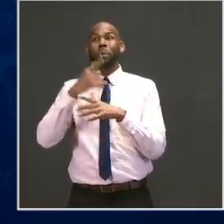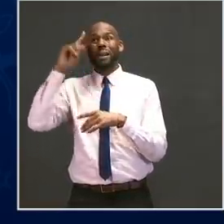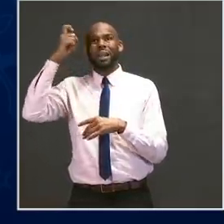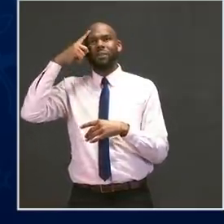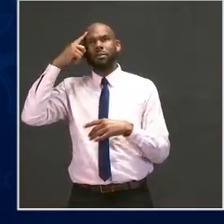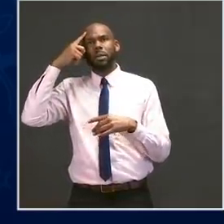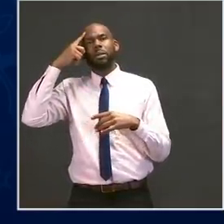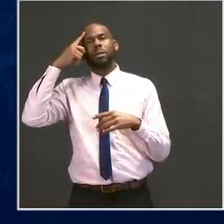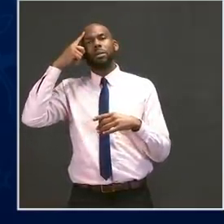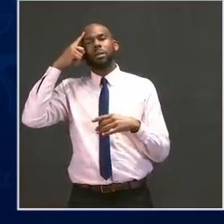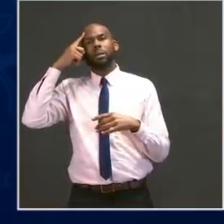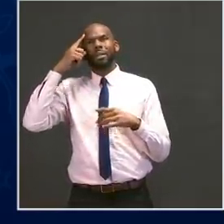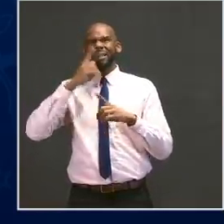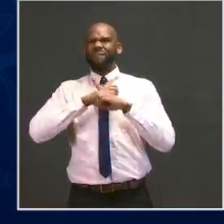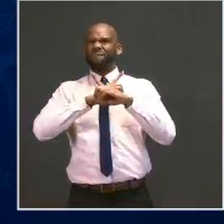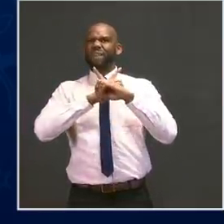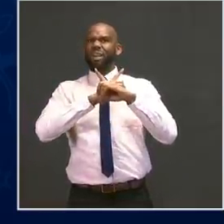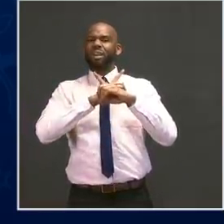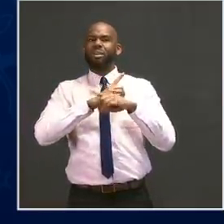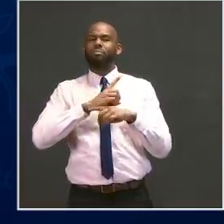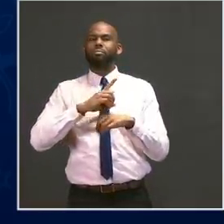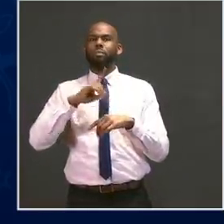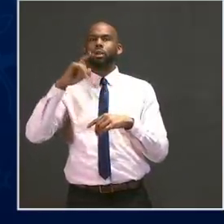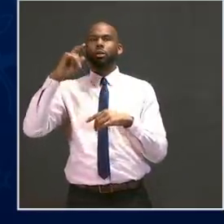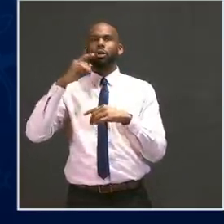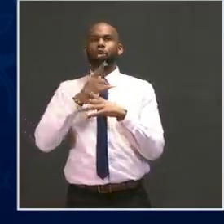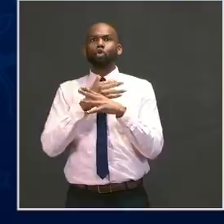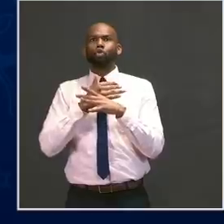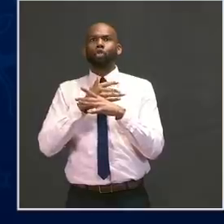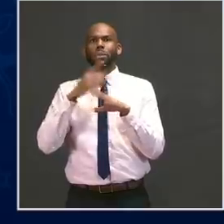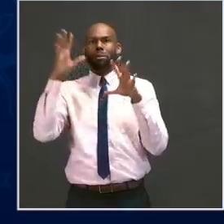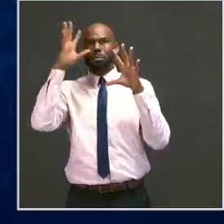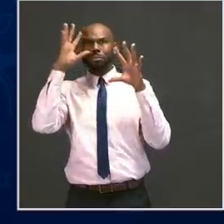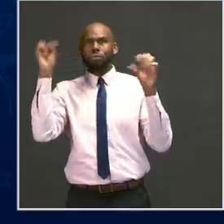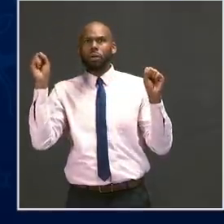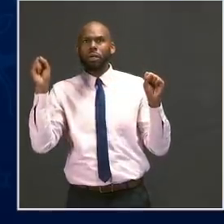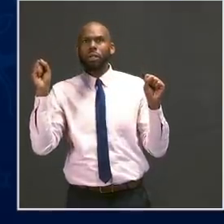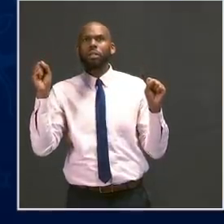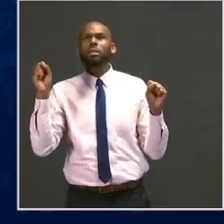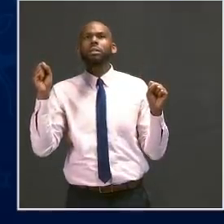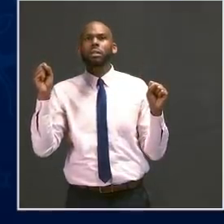German president even called it "the last bridge" between Europe and Russia.